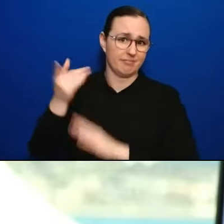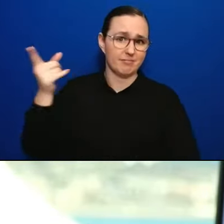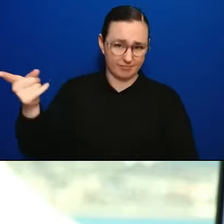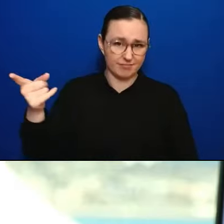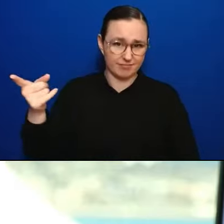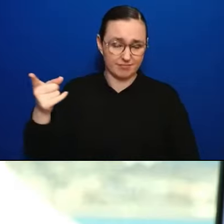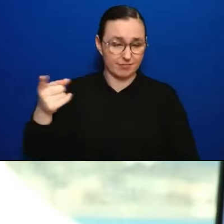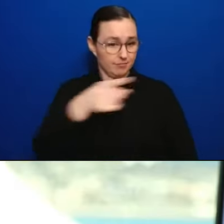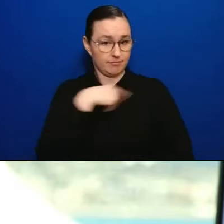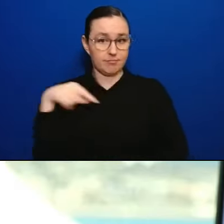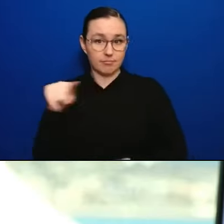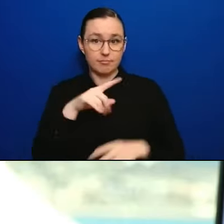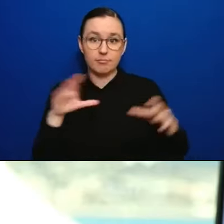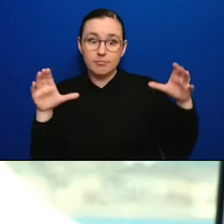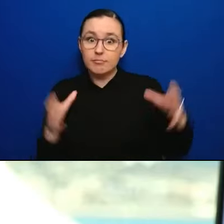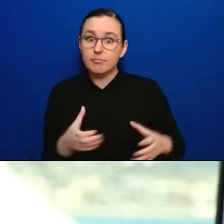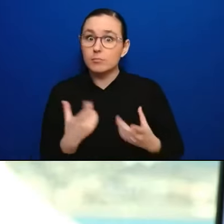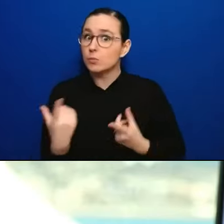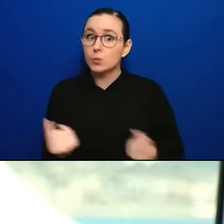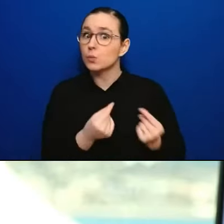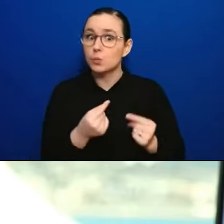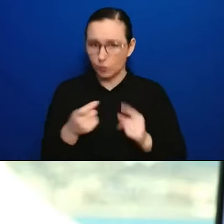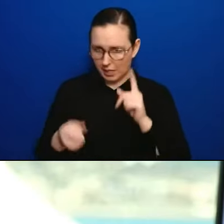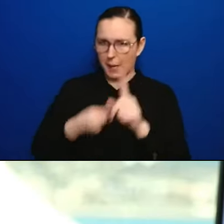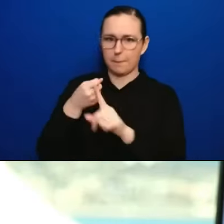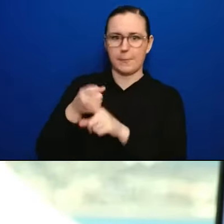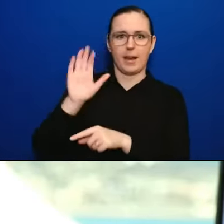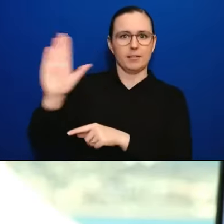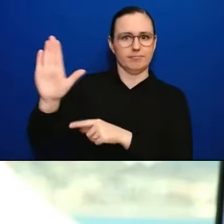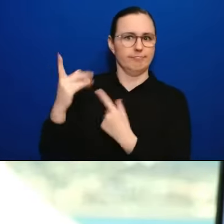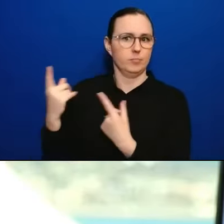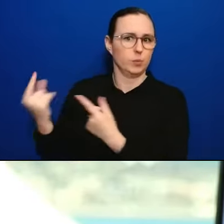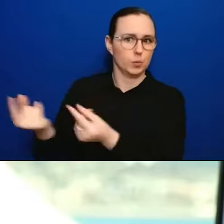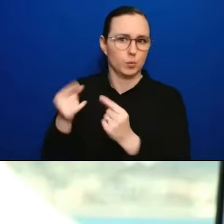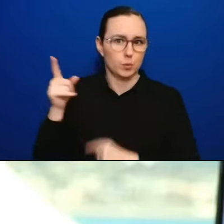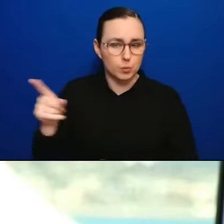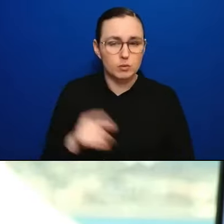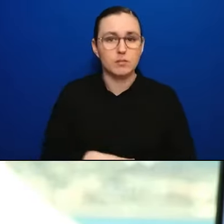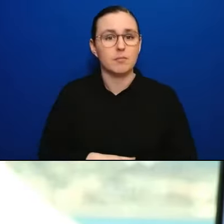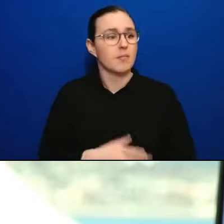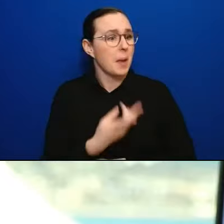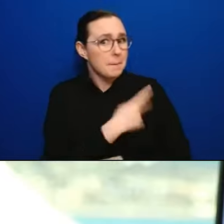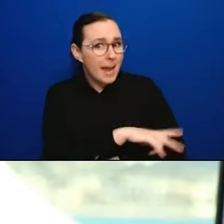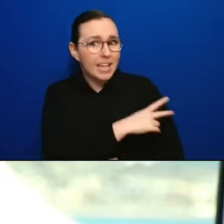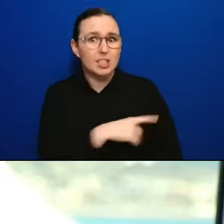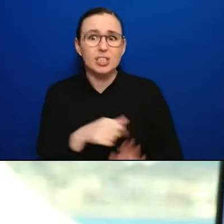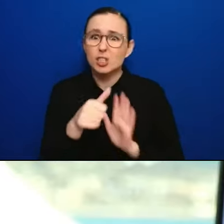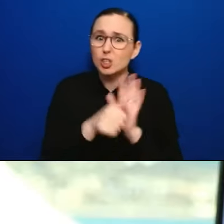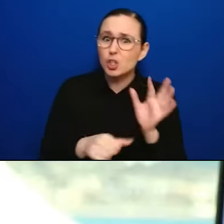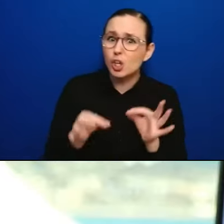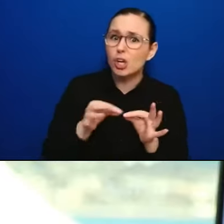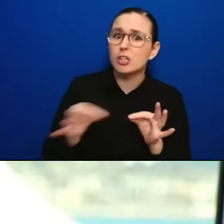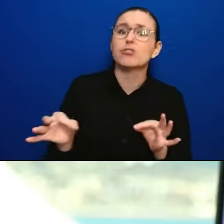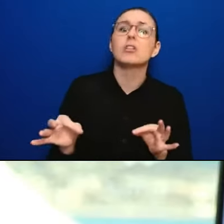perform in the many ways we count on it to perform to do the many things we rely on it to do and deliver the